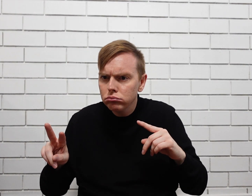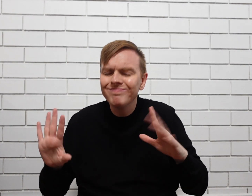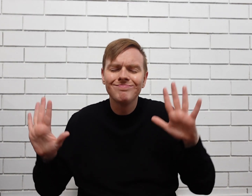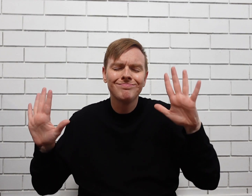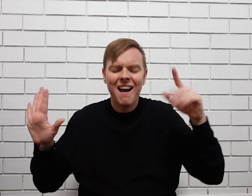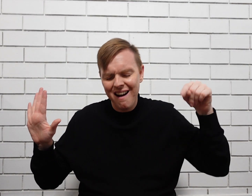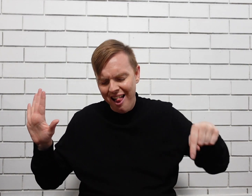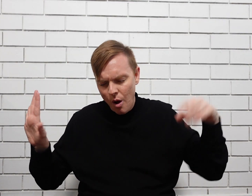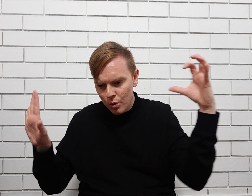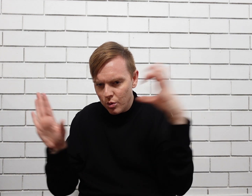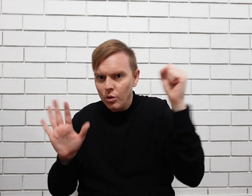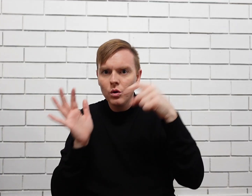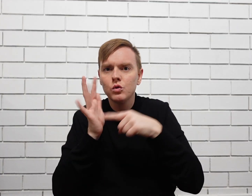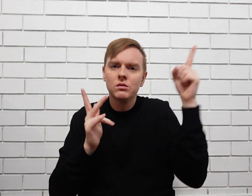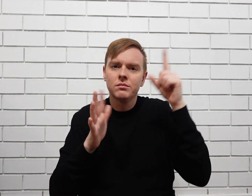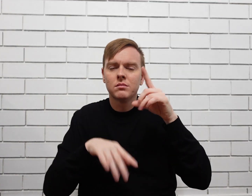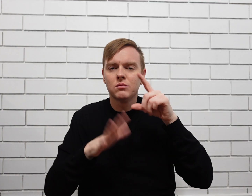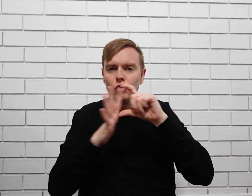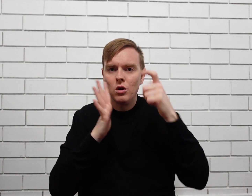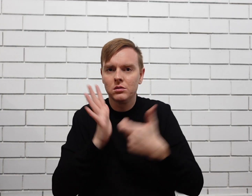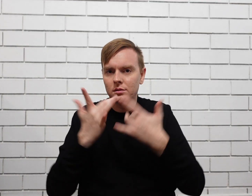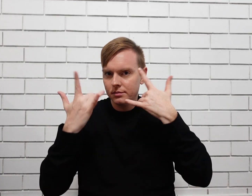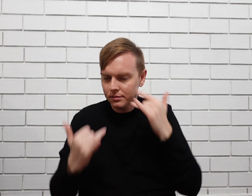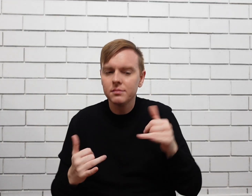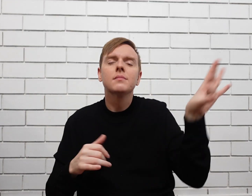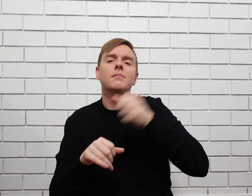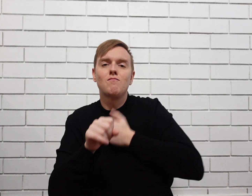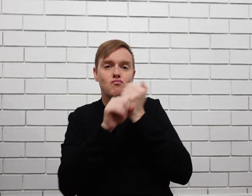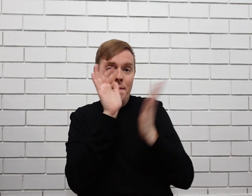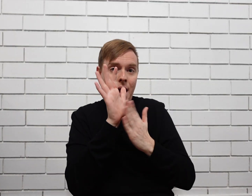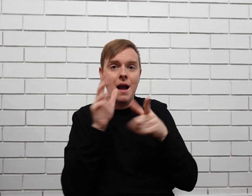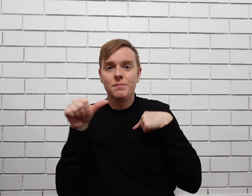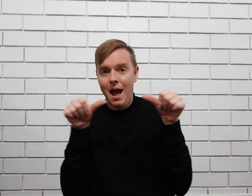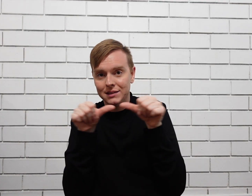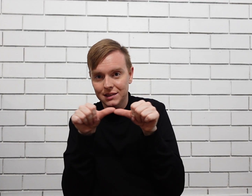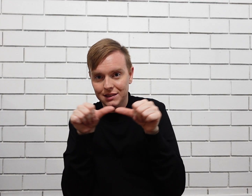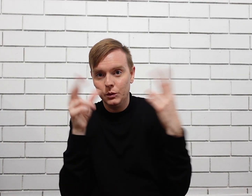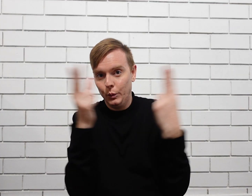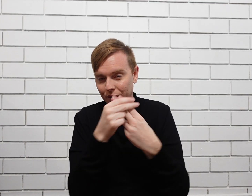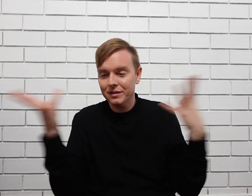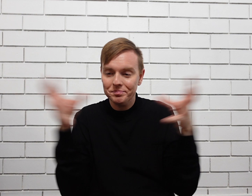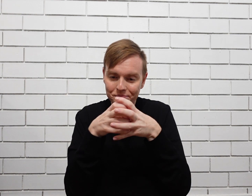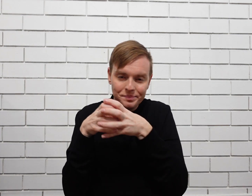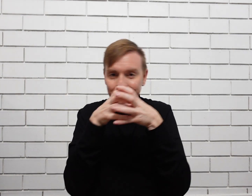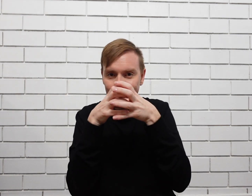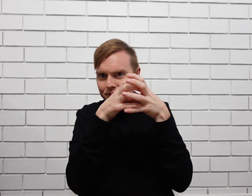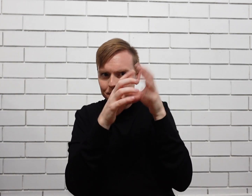She immediately took me to the doctor alongside with my Gran and Aunty (Ma's mum and sister).